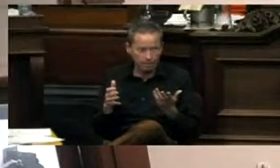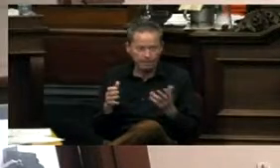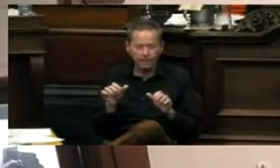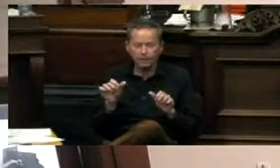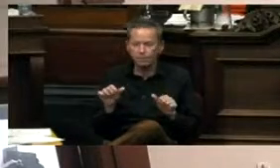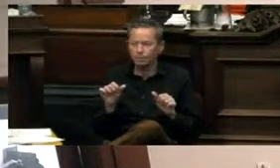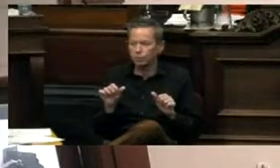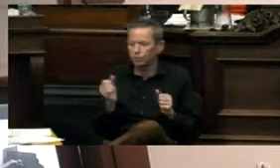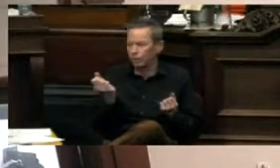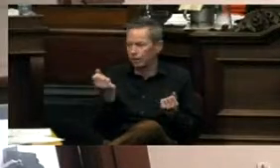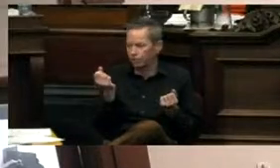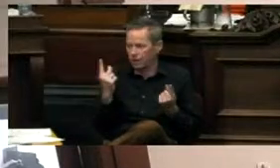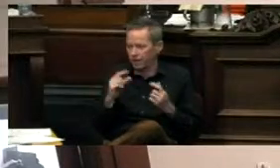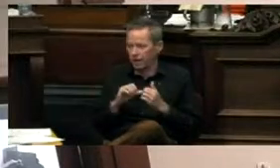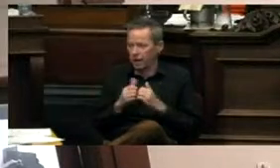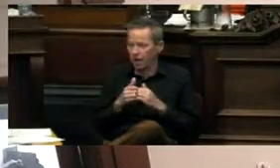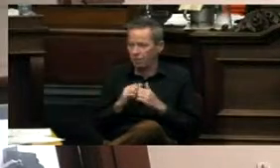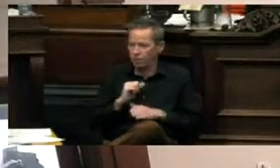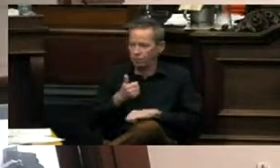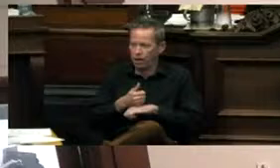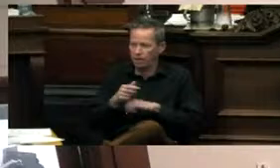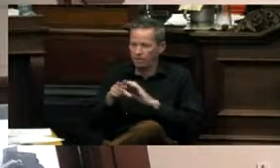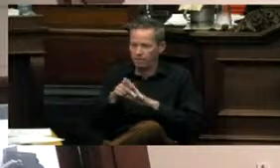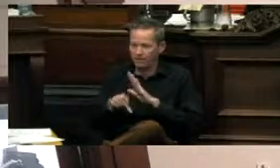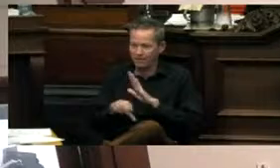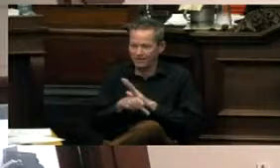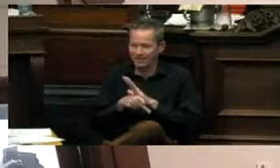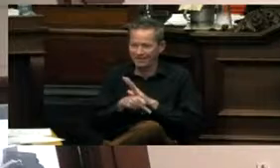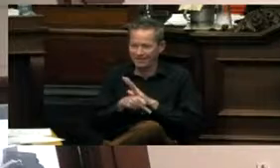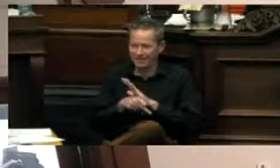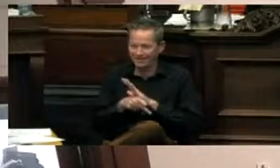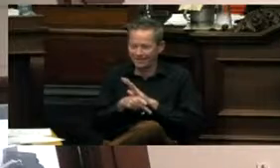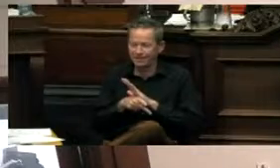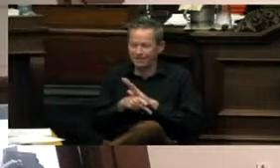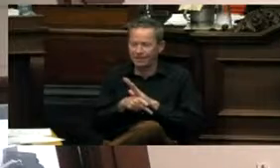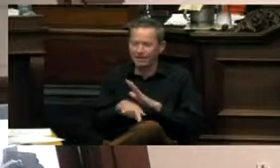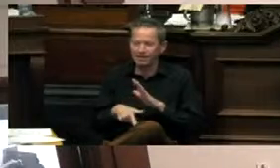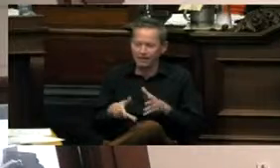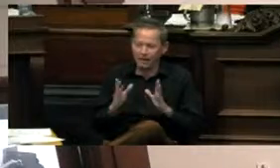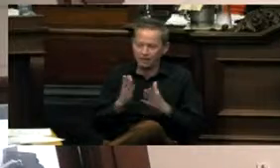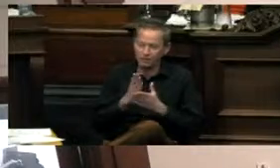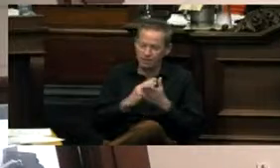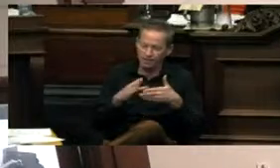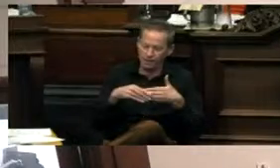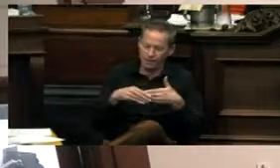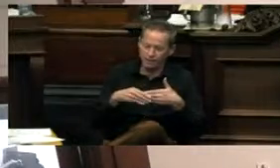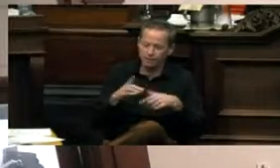important to understand why the meeting is moved in order to